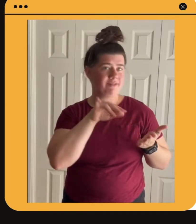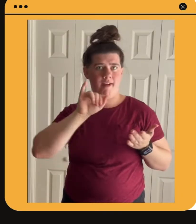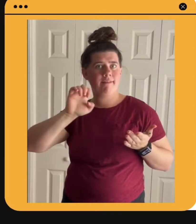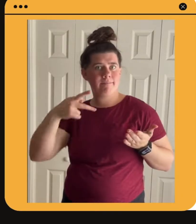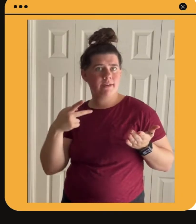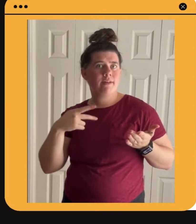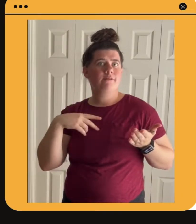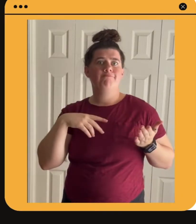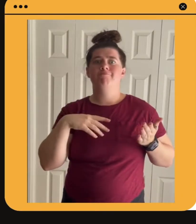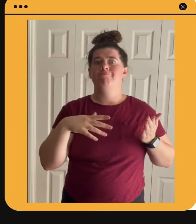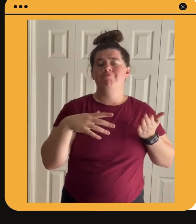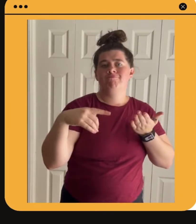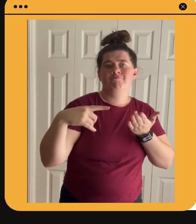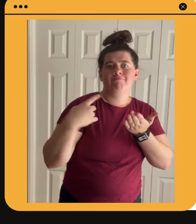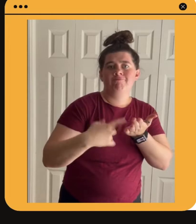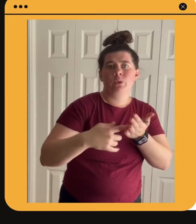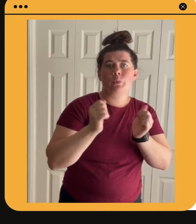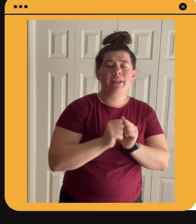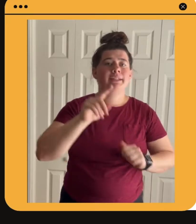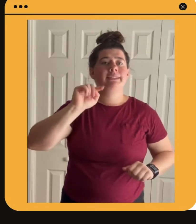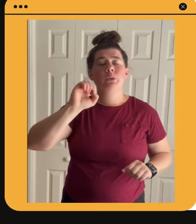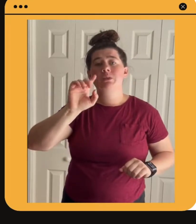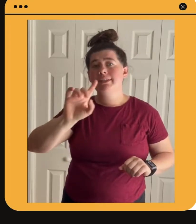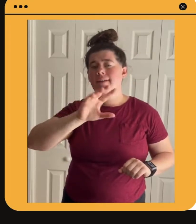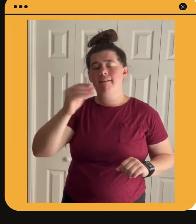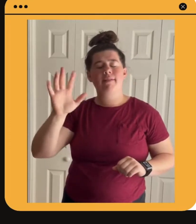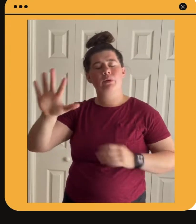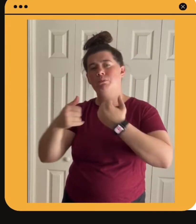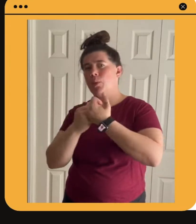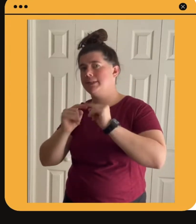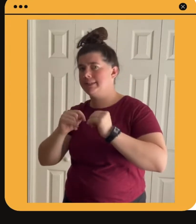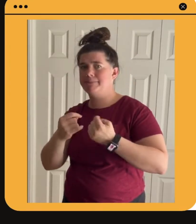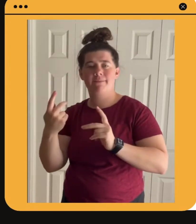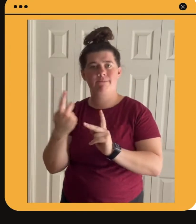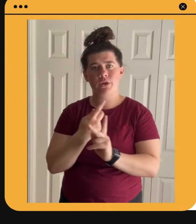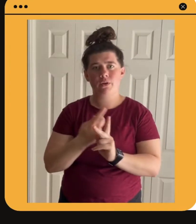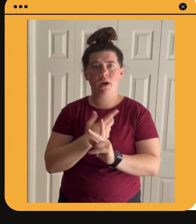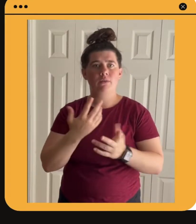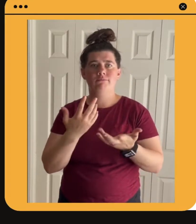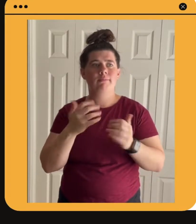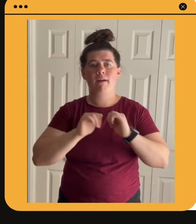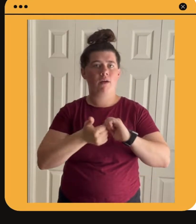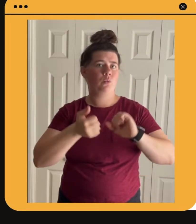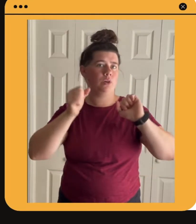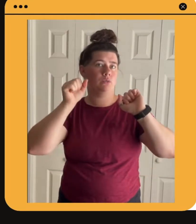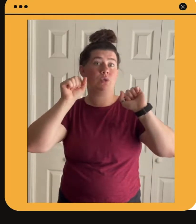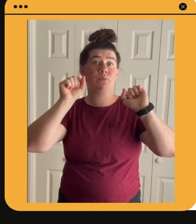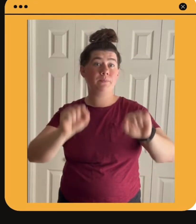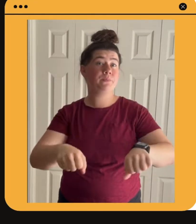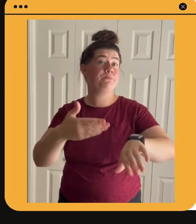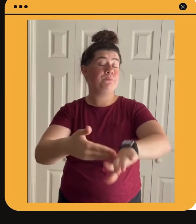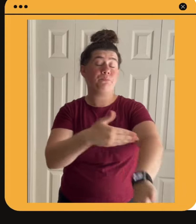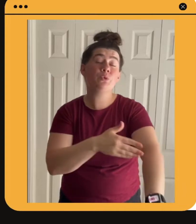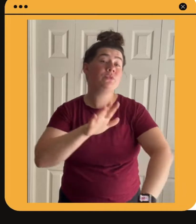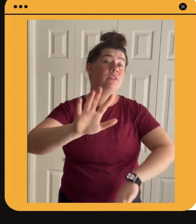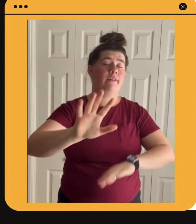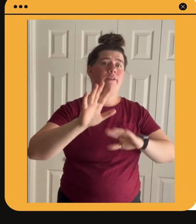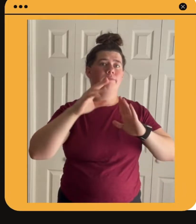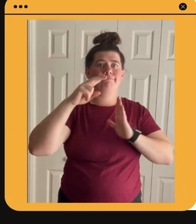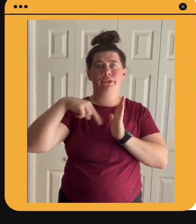and you need to look at their IEP and discuss with the Tod and their support team to figure out how you can improve those skills.